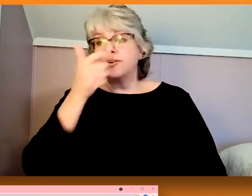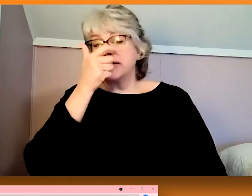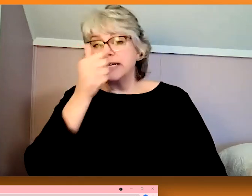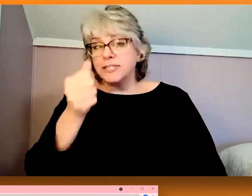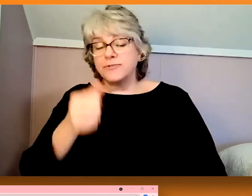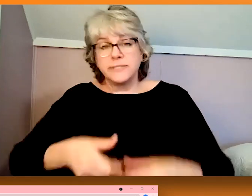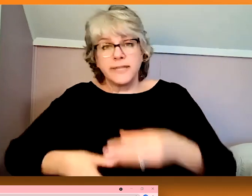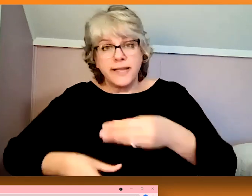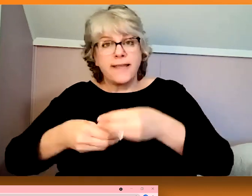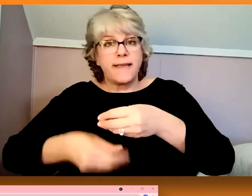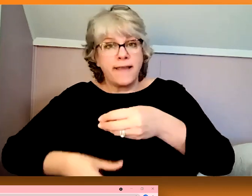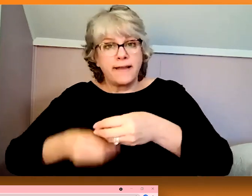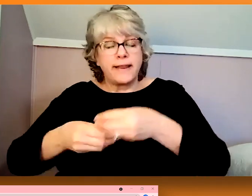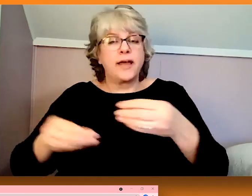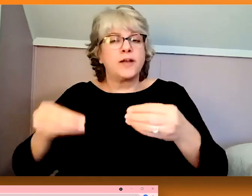and get more specific.